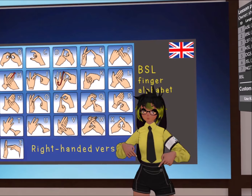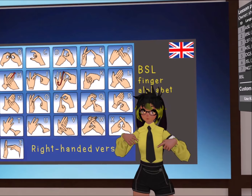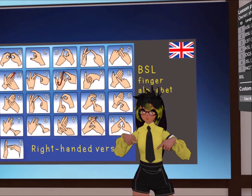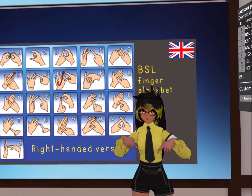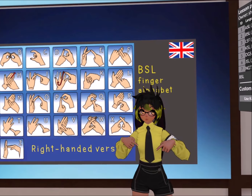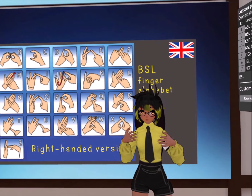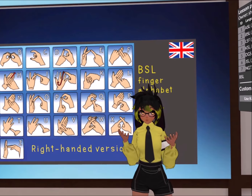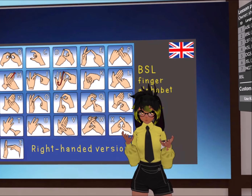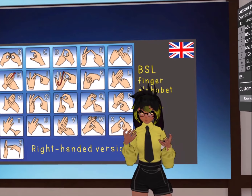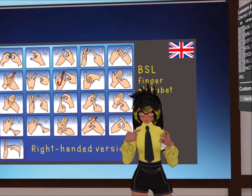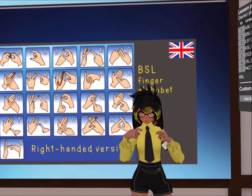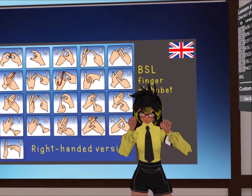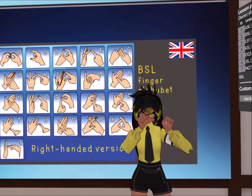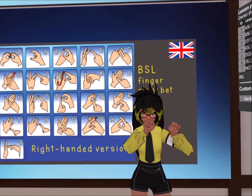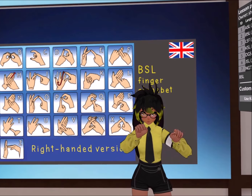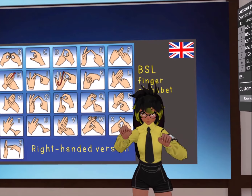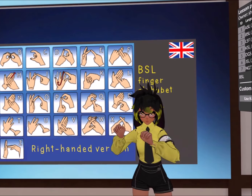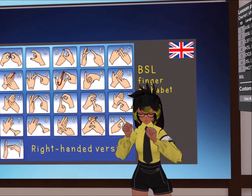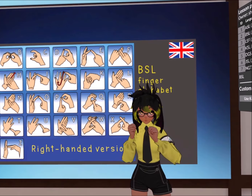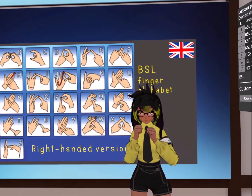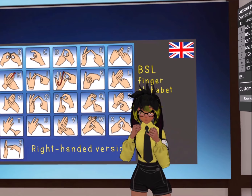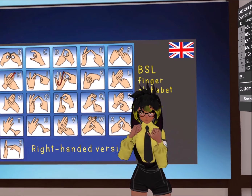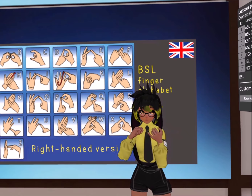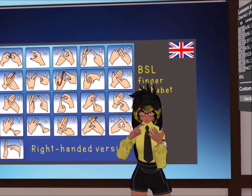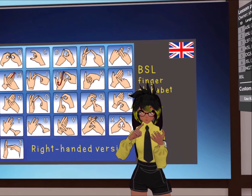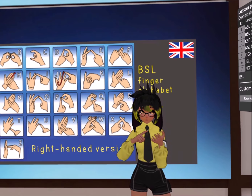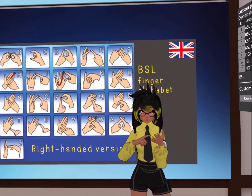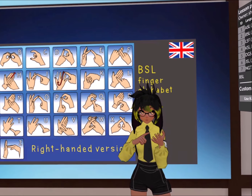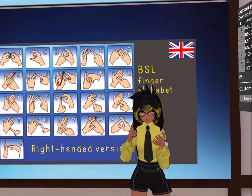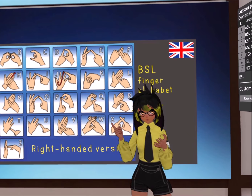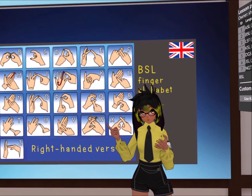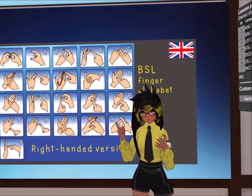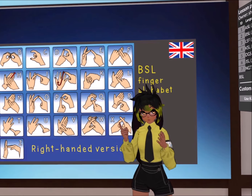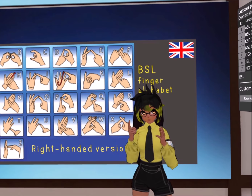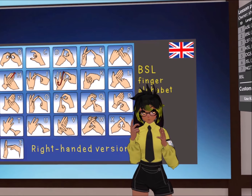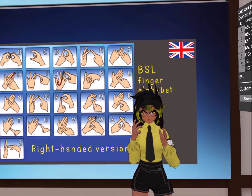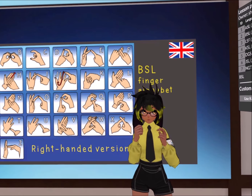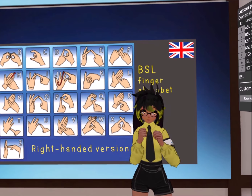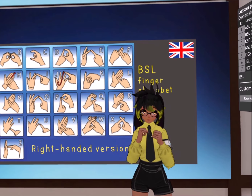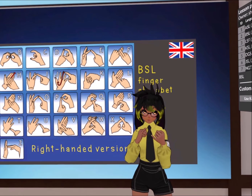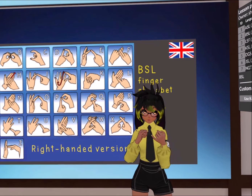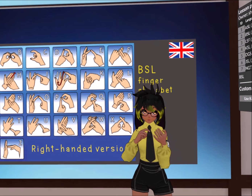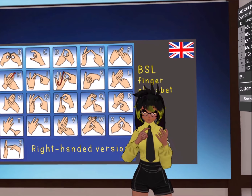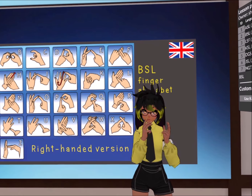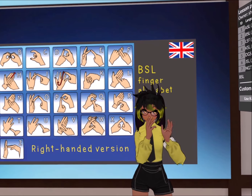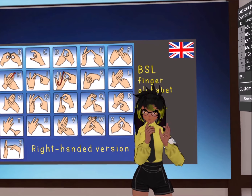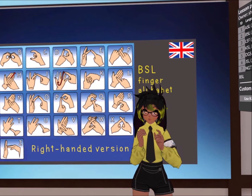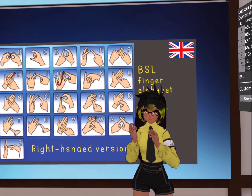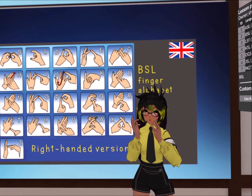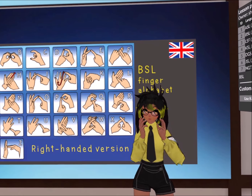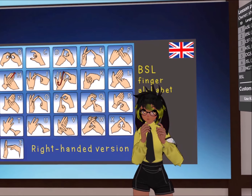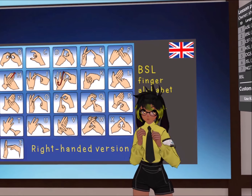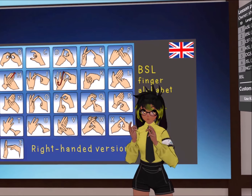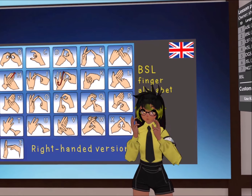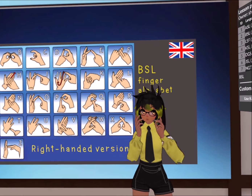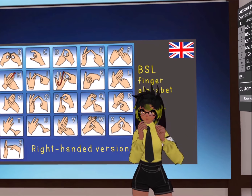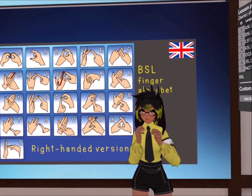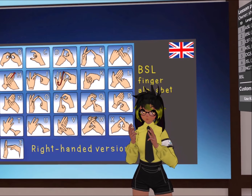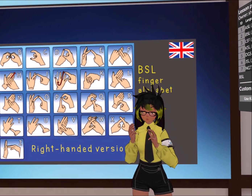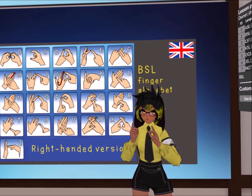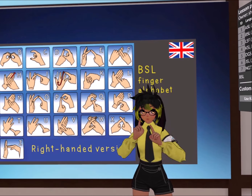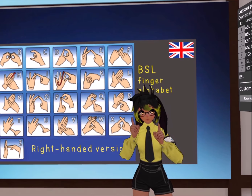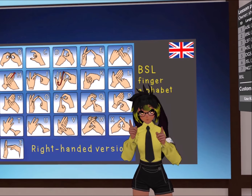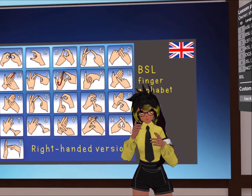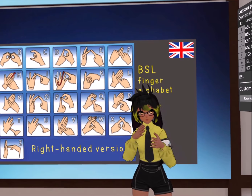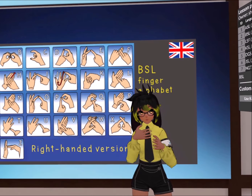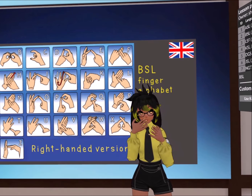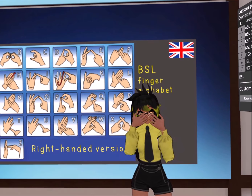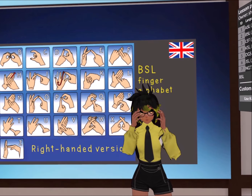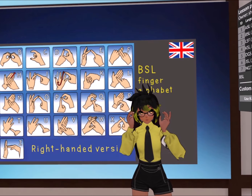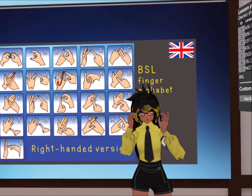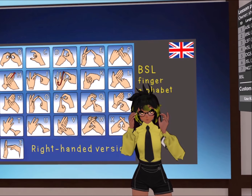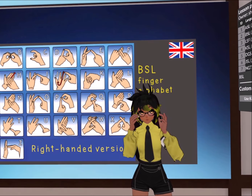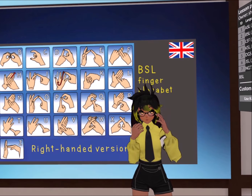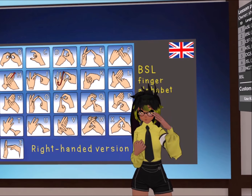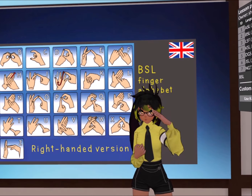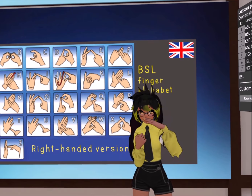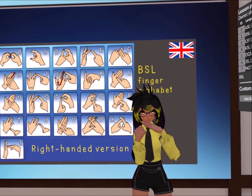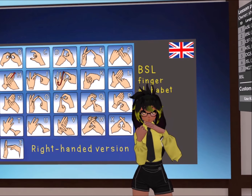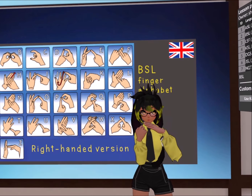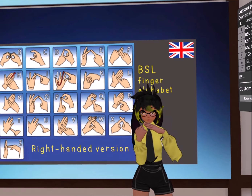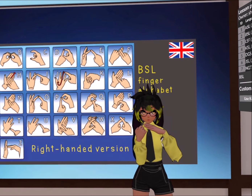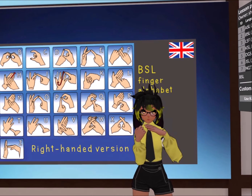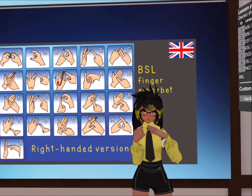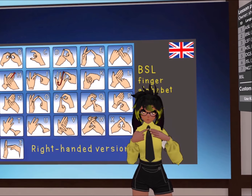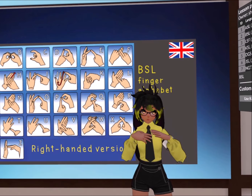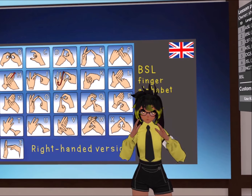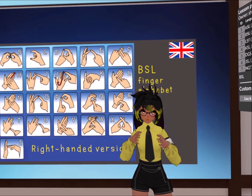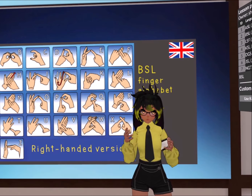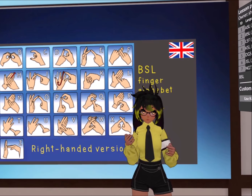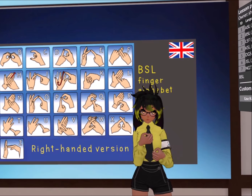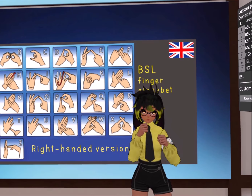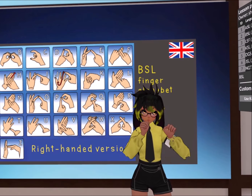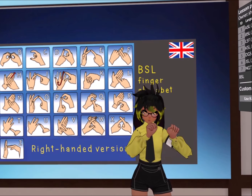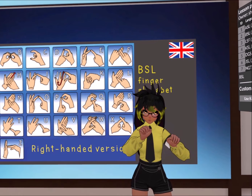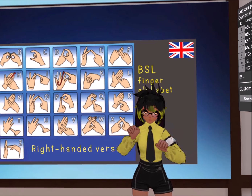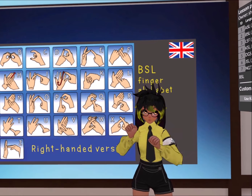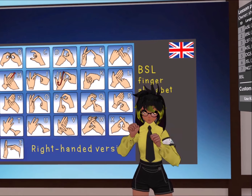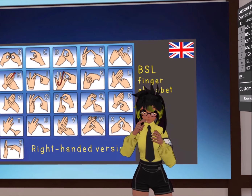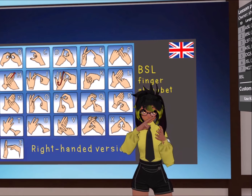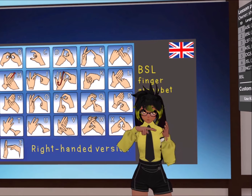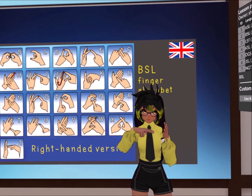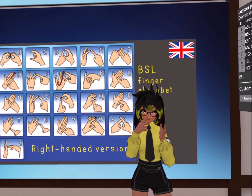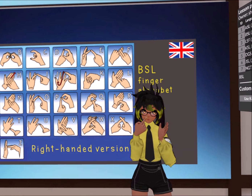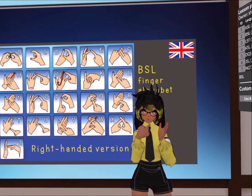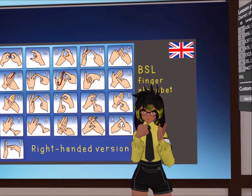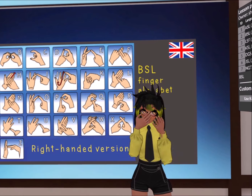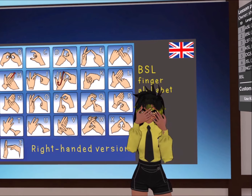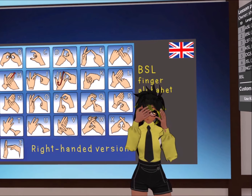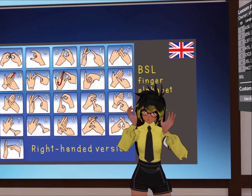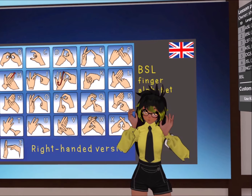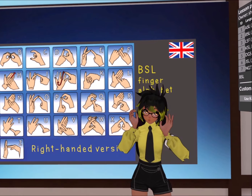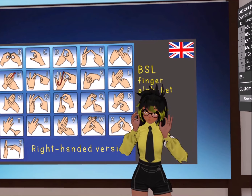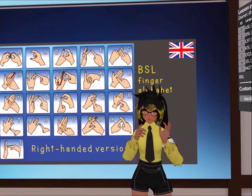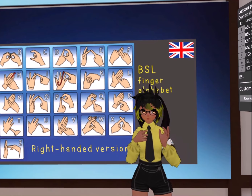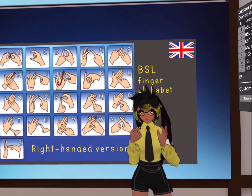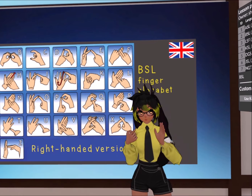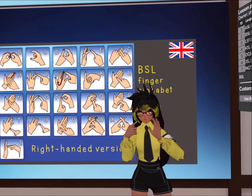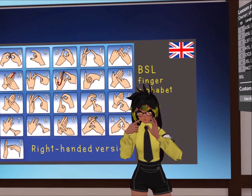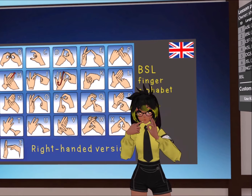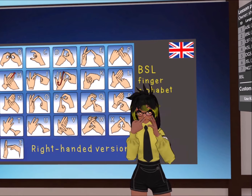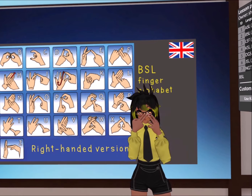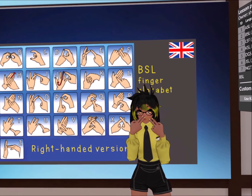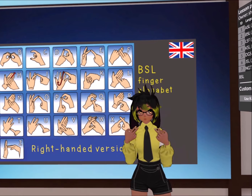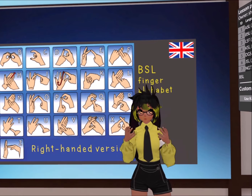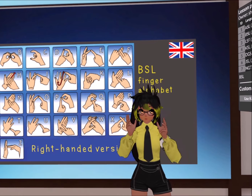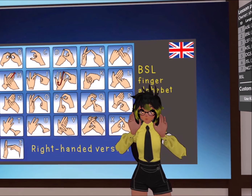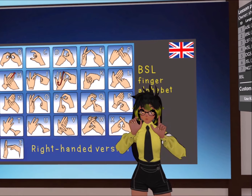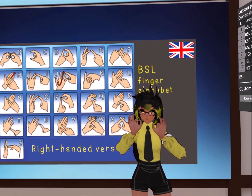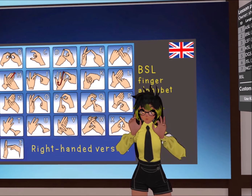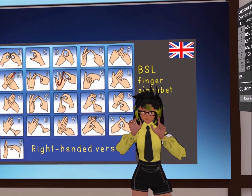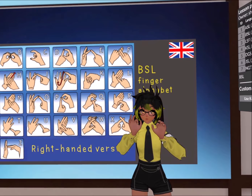This is where I teach BSL. This shows the BSL fingerspelling but in the VR is somewhat limited. We have to adapt the signs in VR and Index